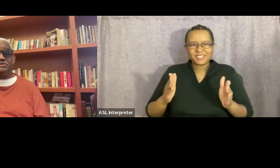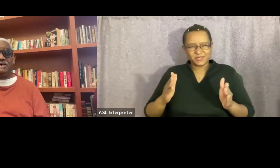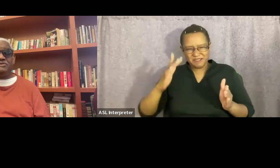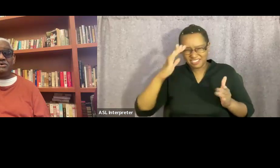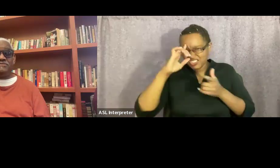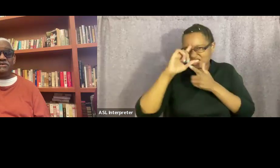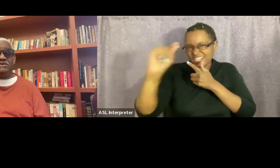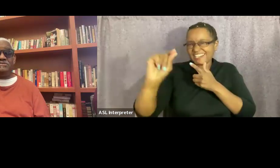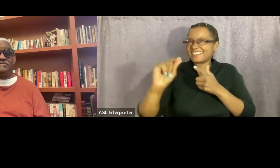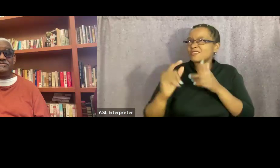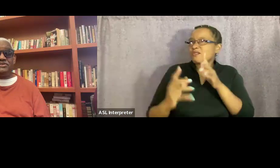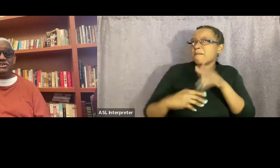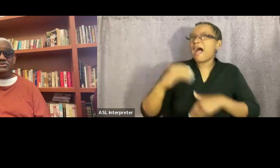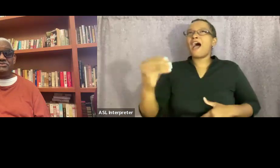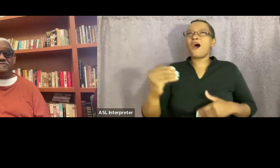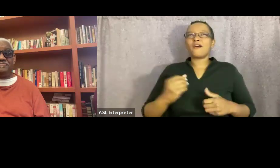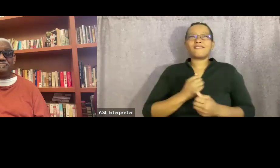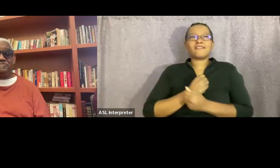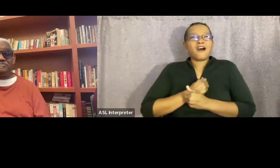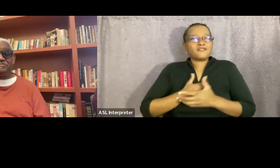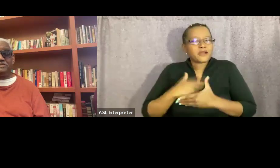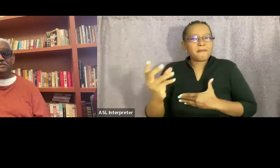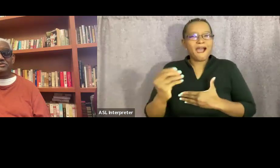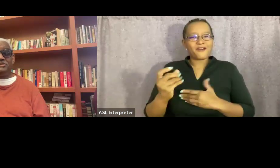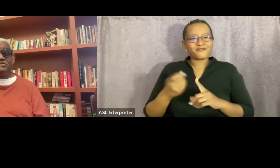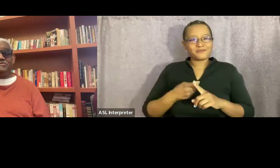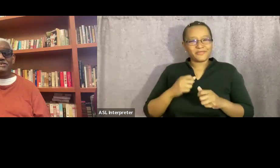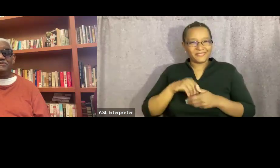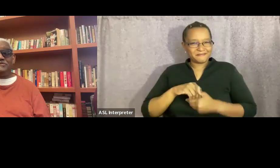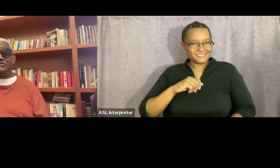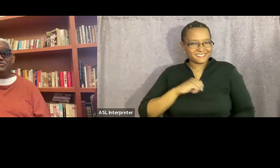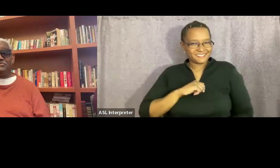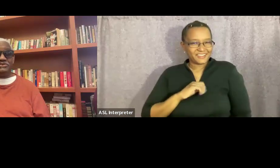the power of love within you. So without further ado,